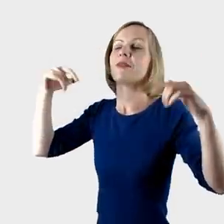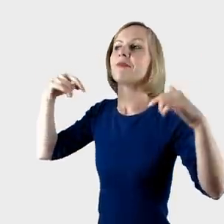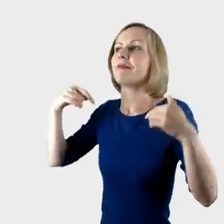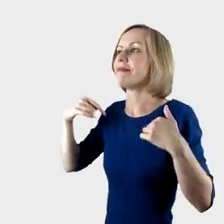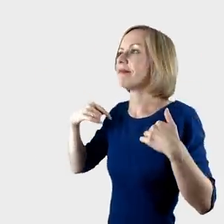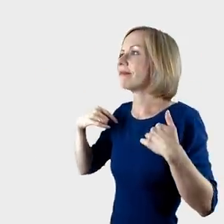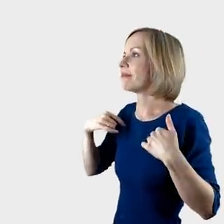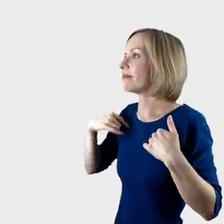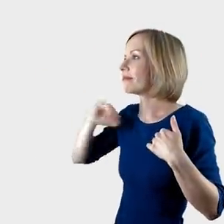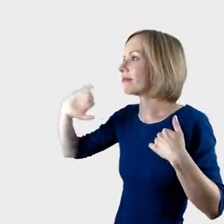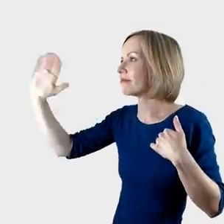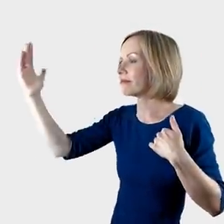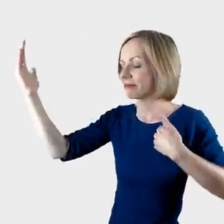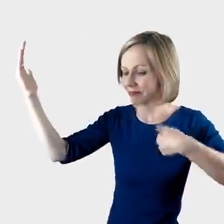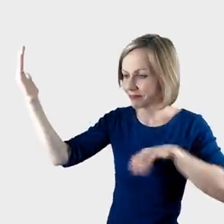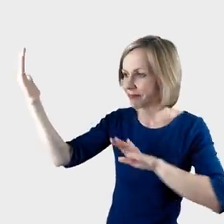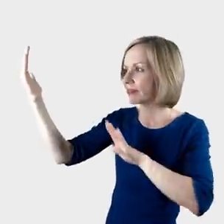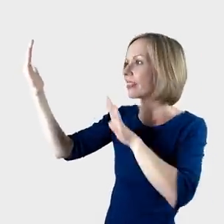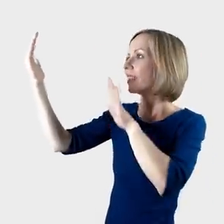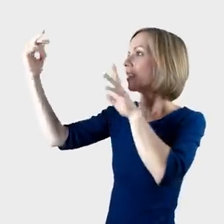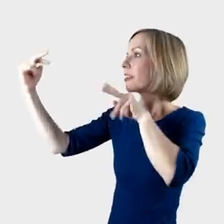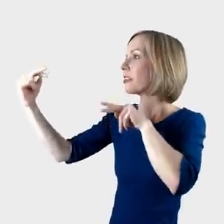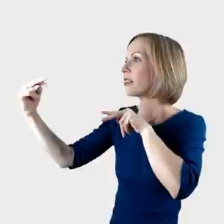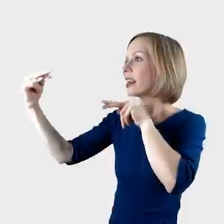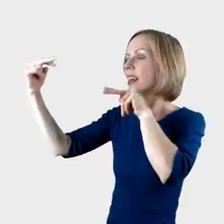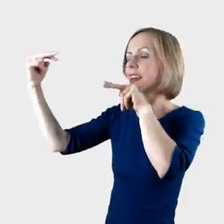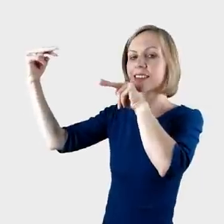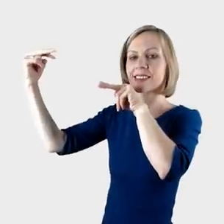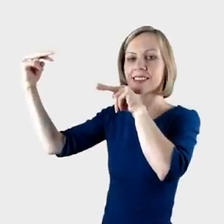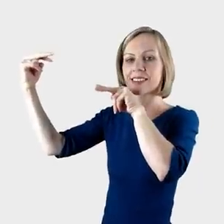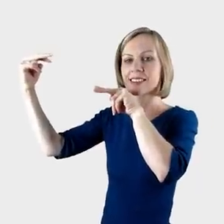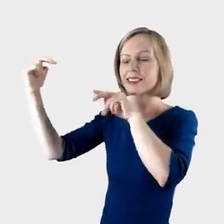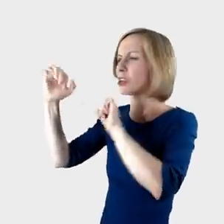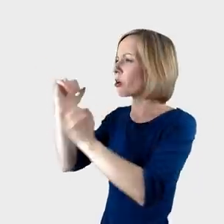Let me see you face to face